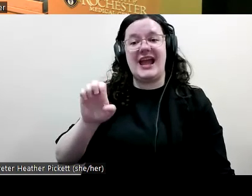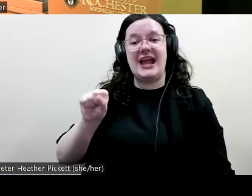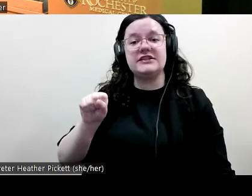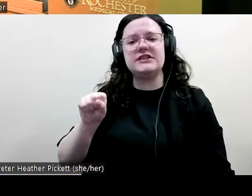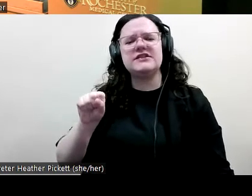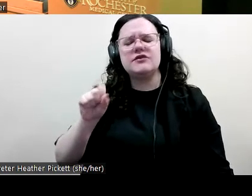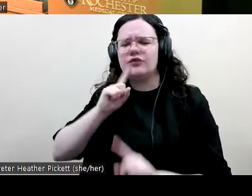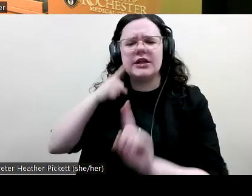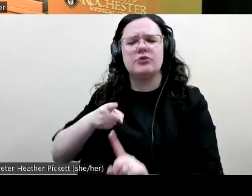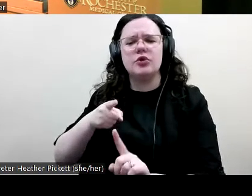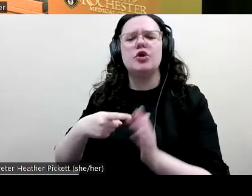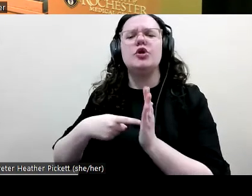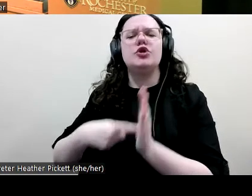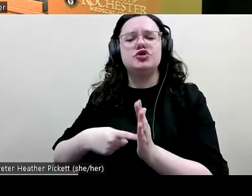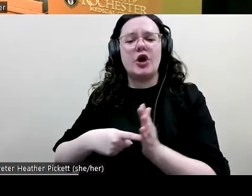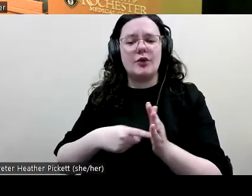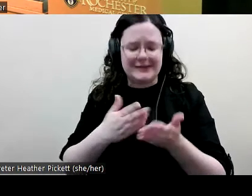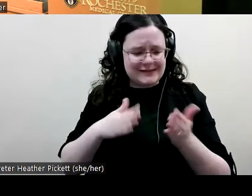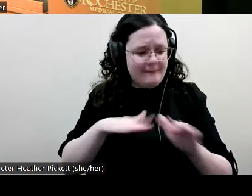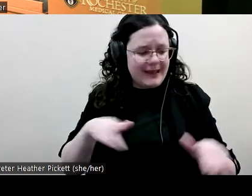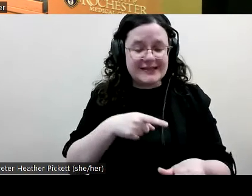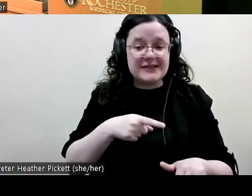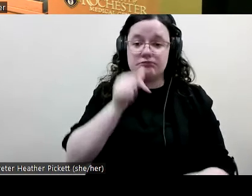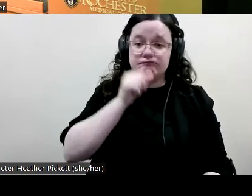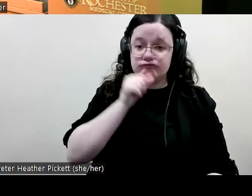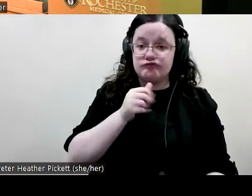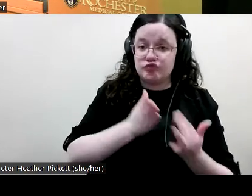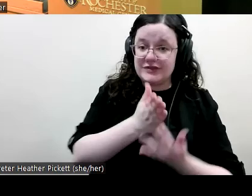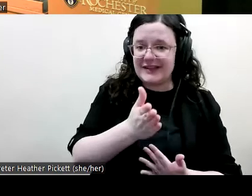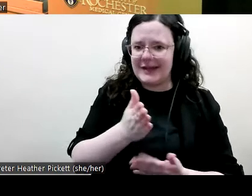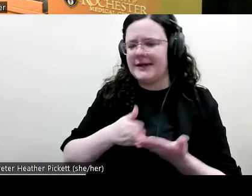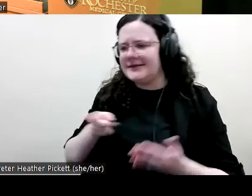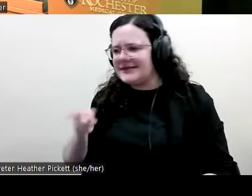that we could build on resiliency because adverse things happen and we can't actually always control